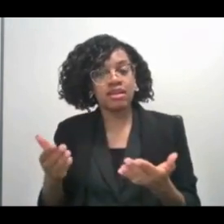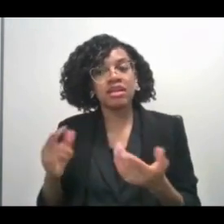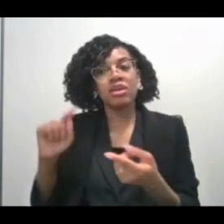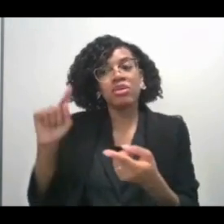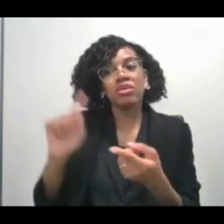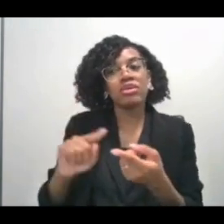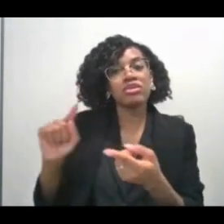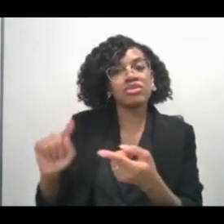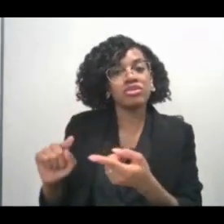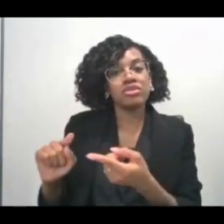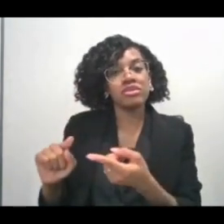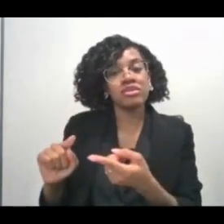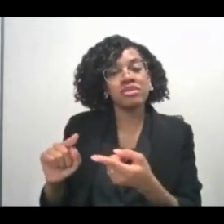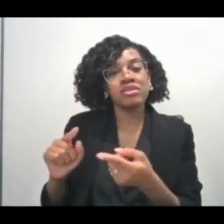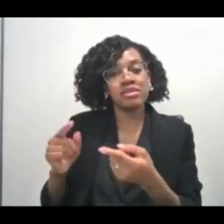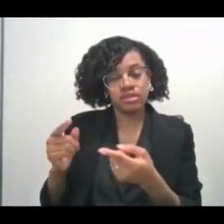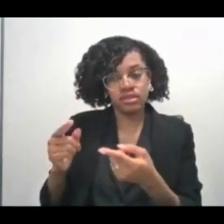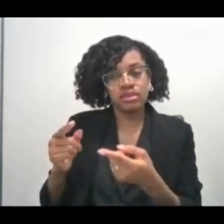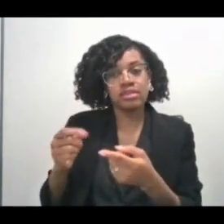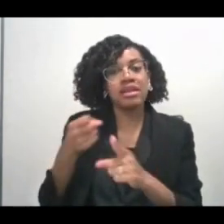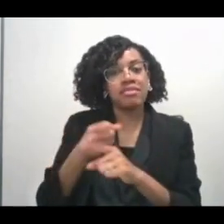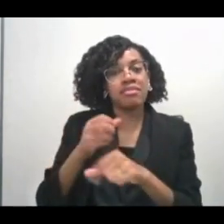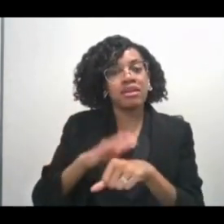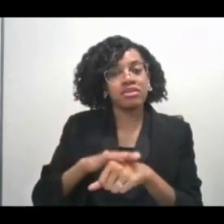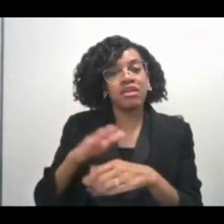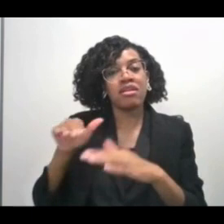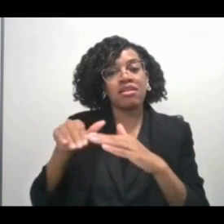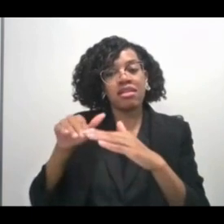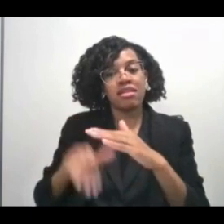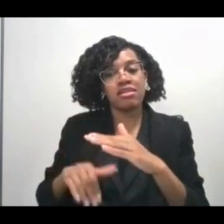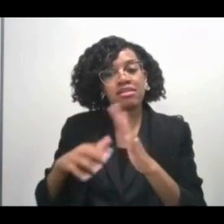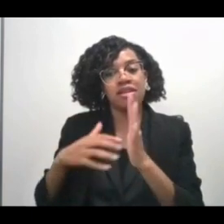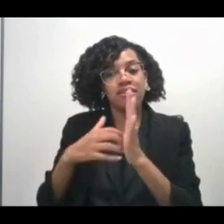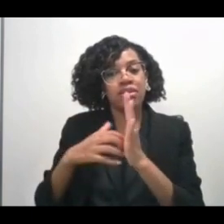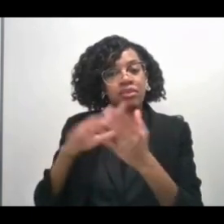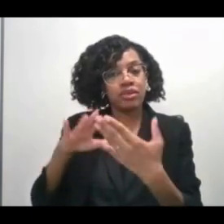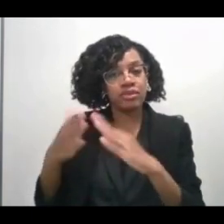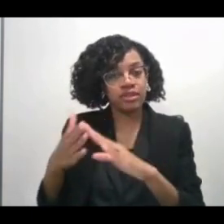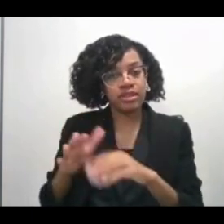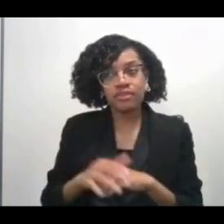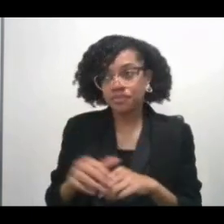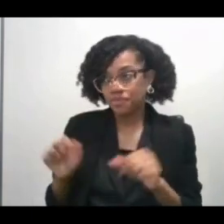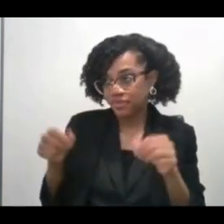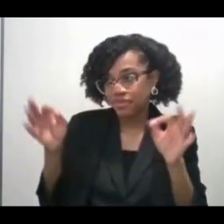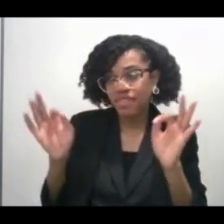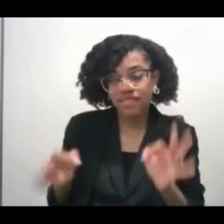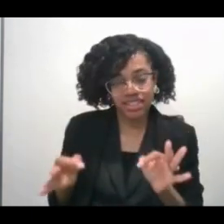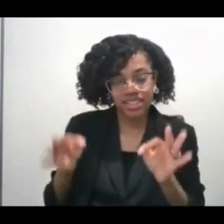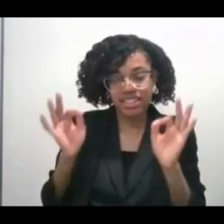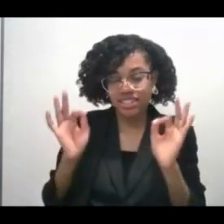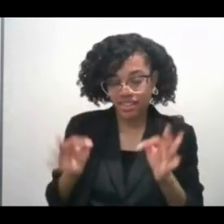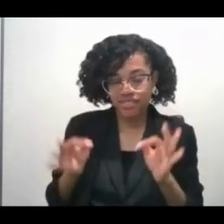Ned Gardiner: And definitely, that is very responsive to the